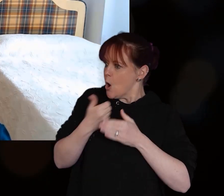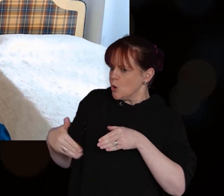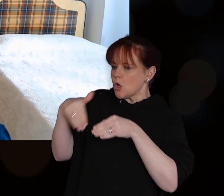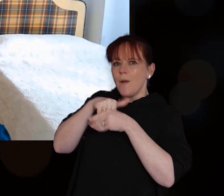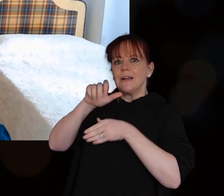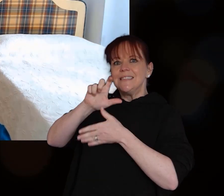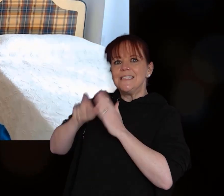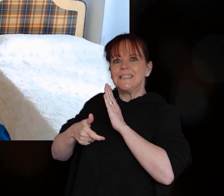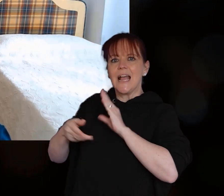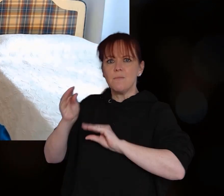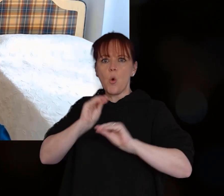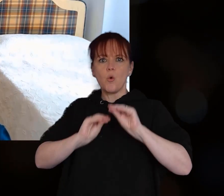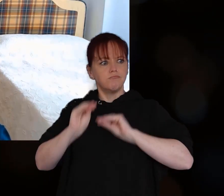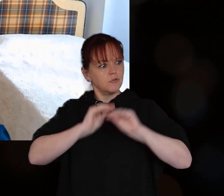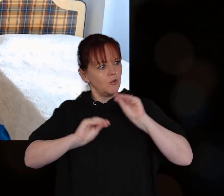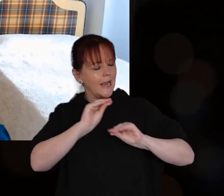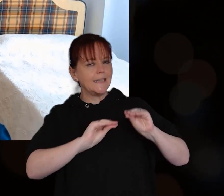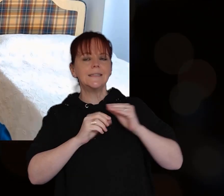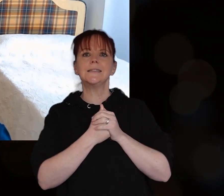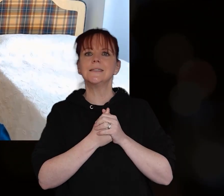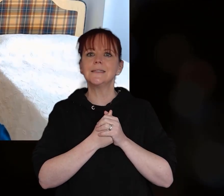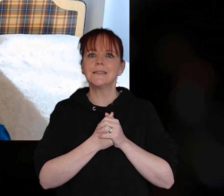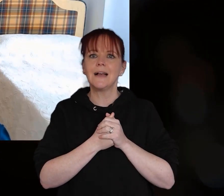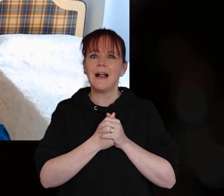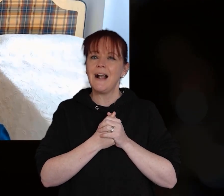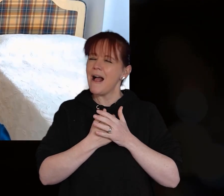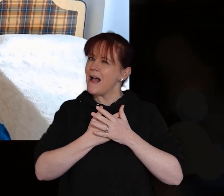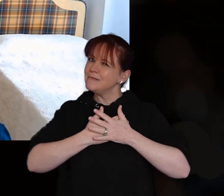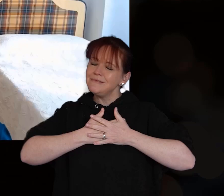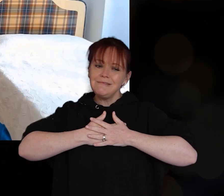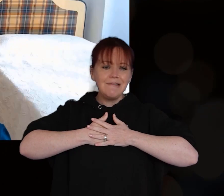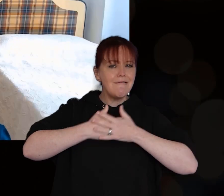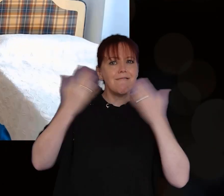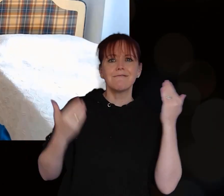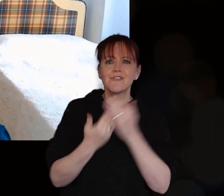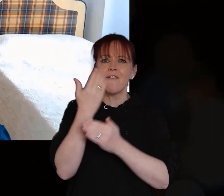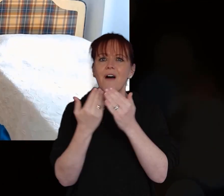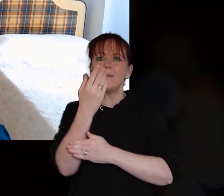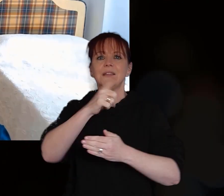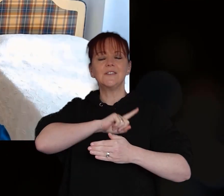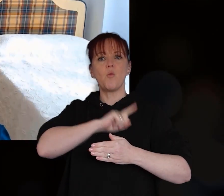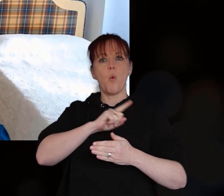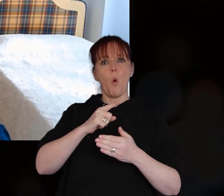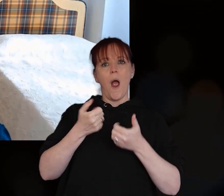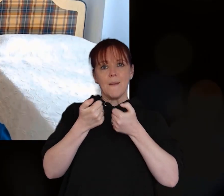And a lot of post launch updates from player feedback, including changes that have made